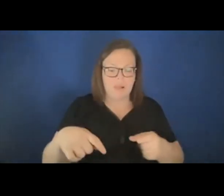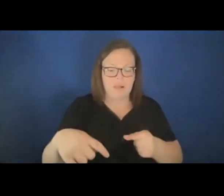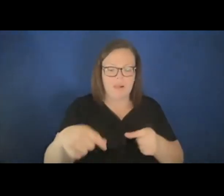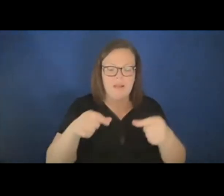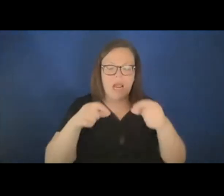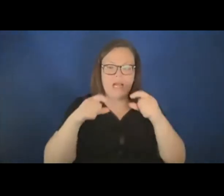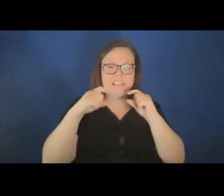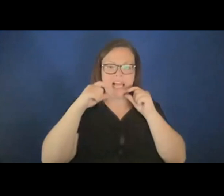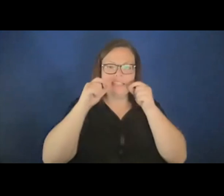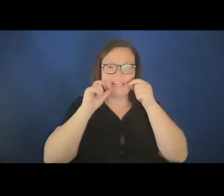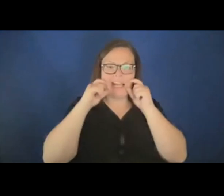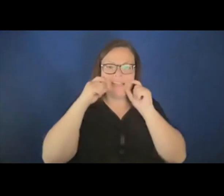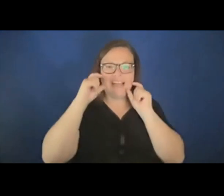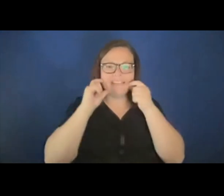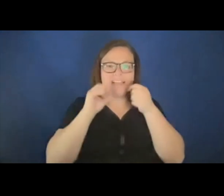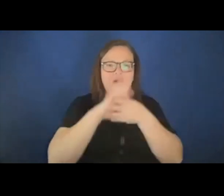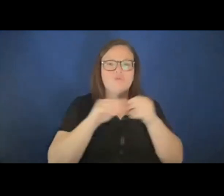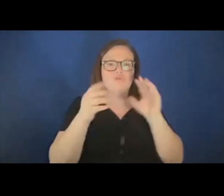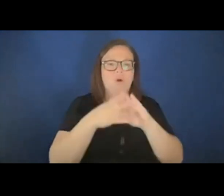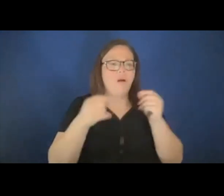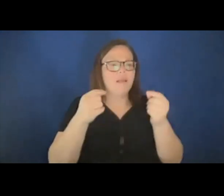chew on story and argue she’s agent